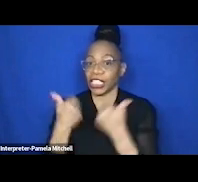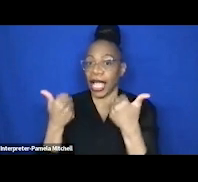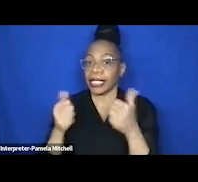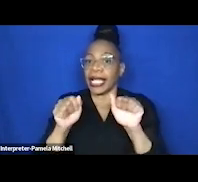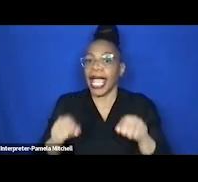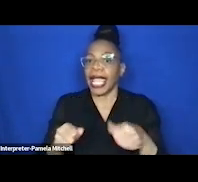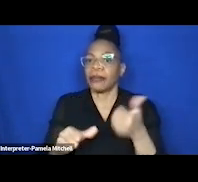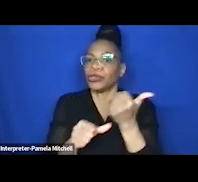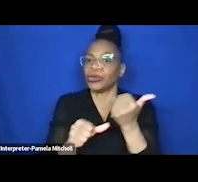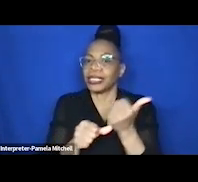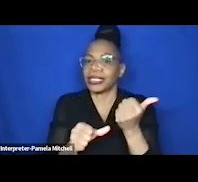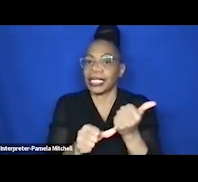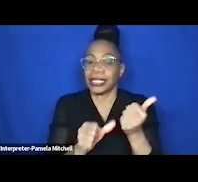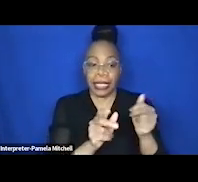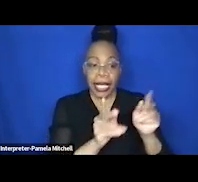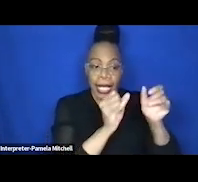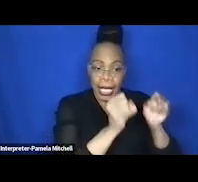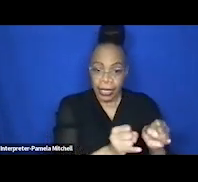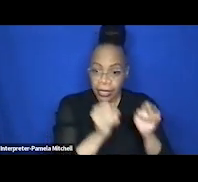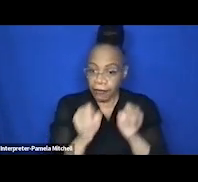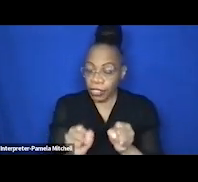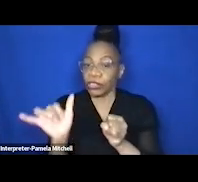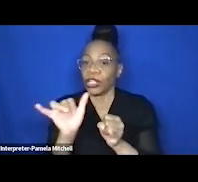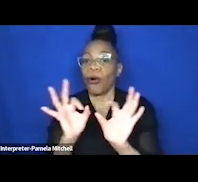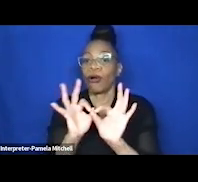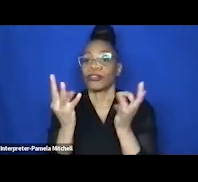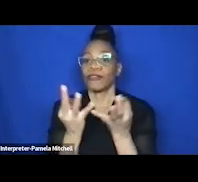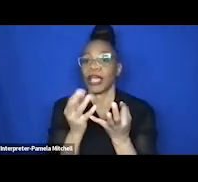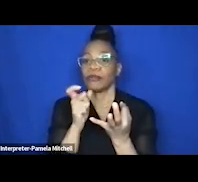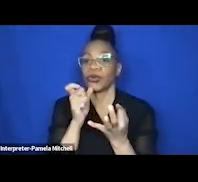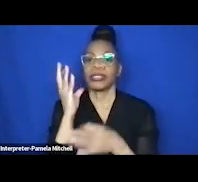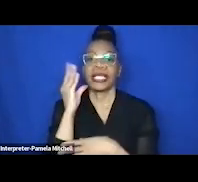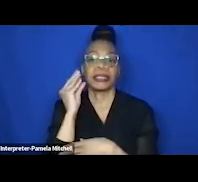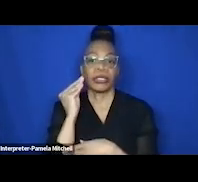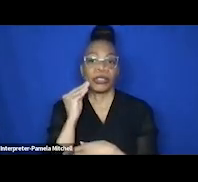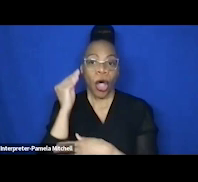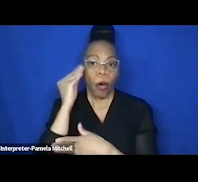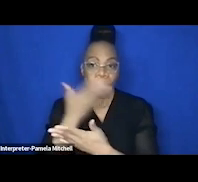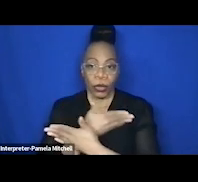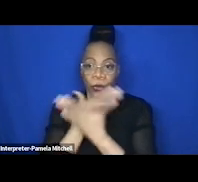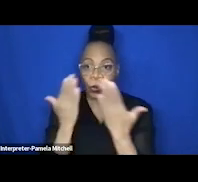and families experiencing homelessness within that community. What's really kind of central for us to keep in the back of our mind is,